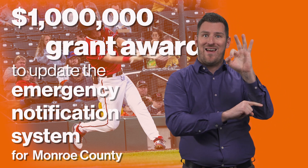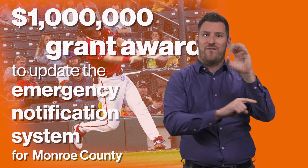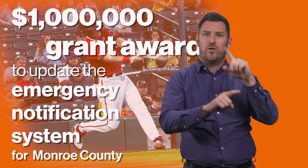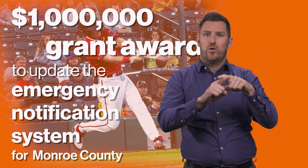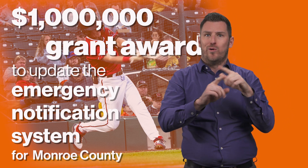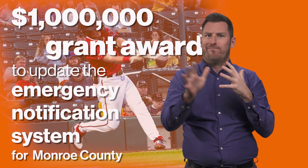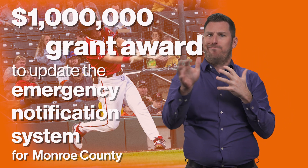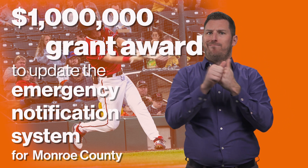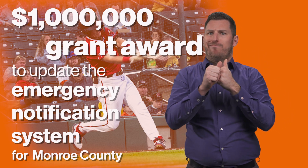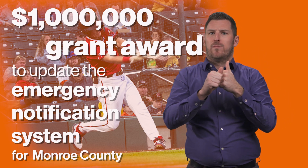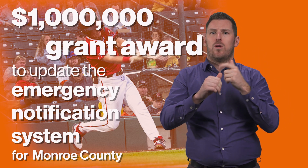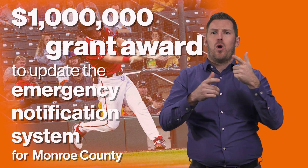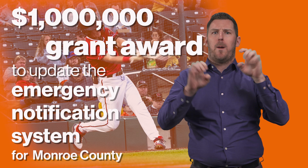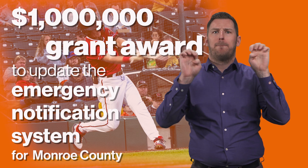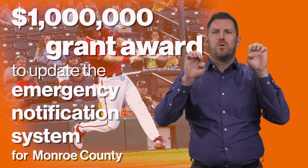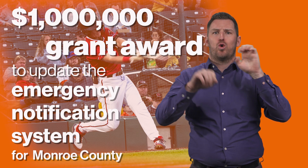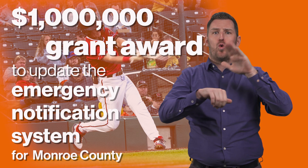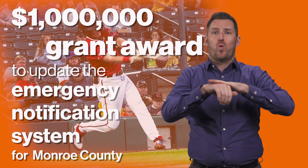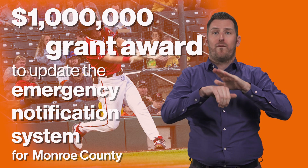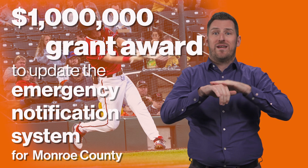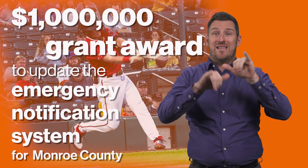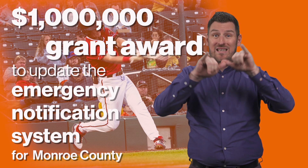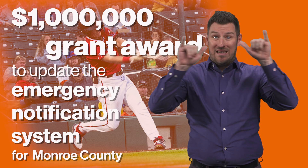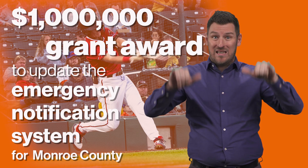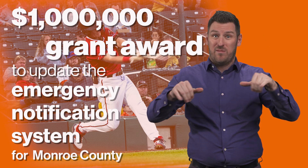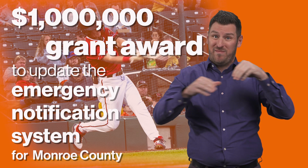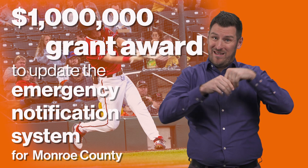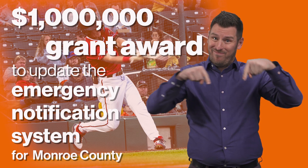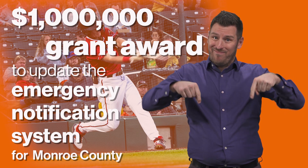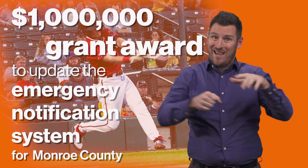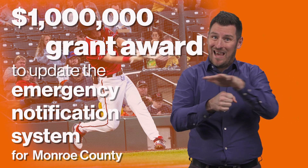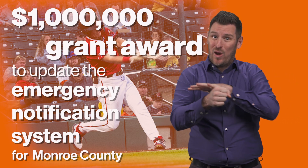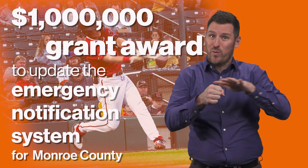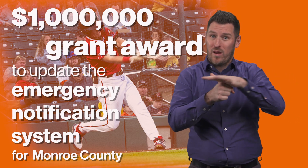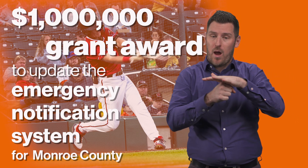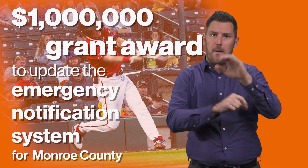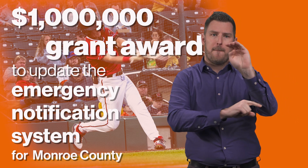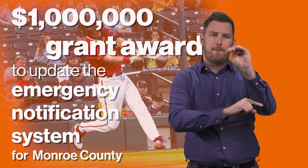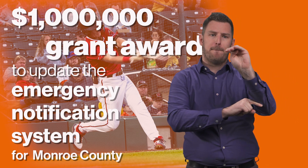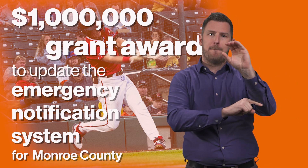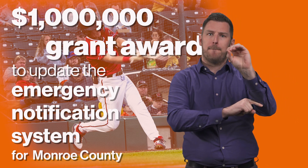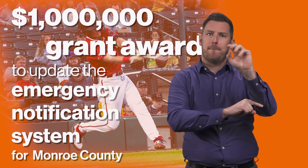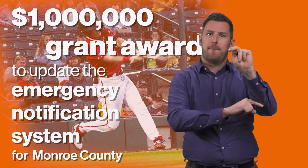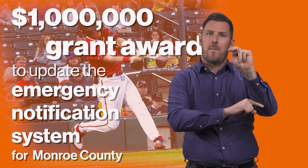to update the emergency notification system for this area, Monroe County.